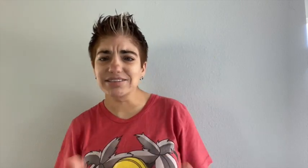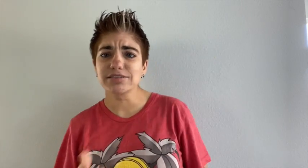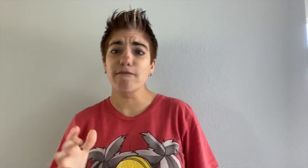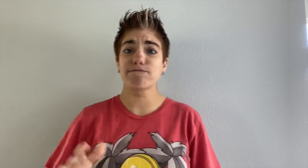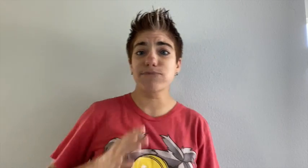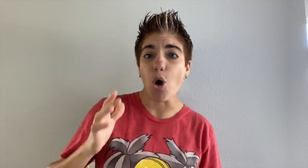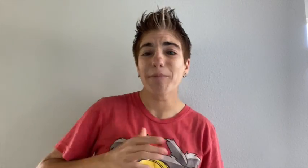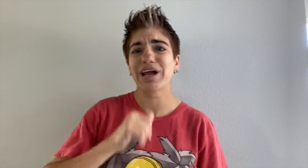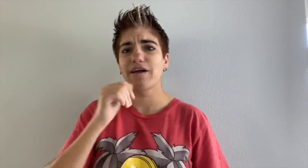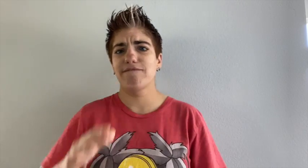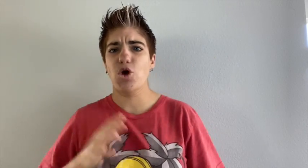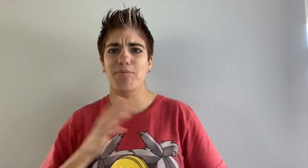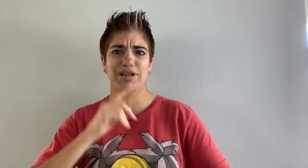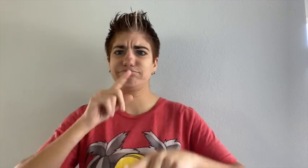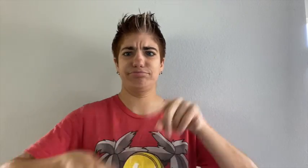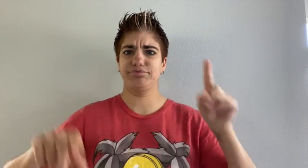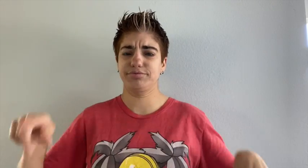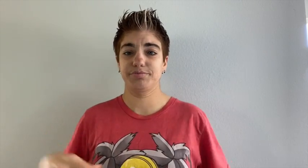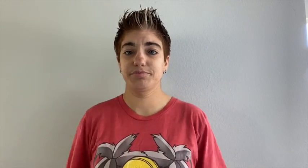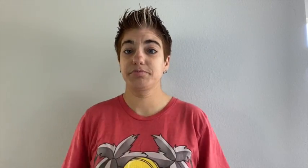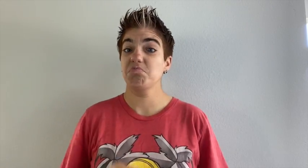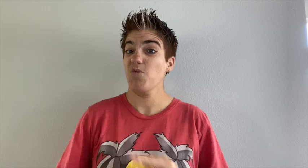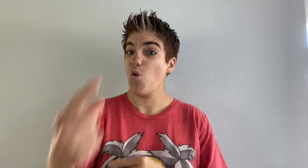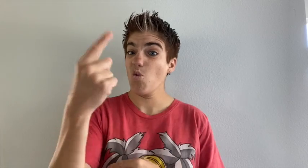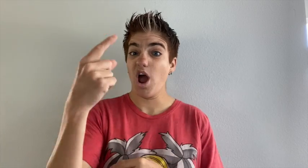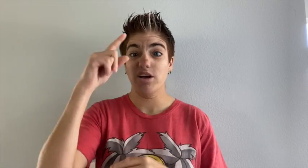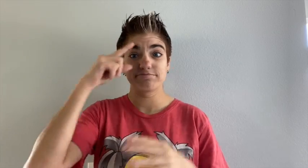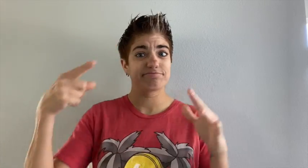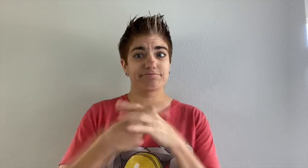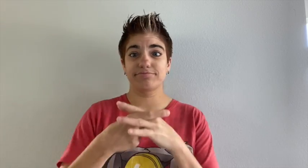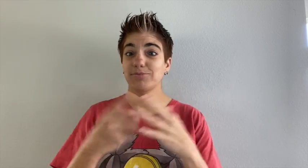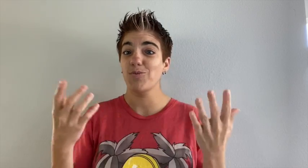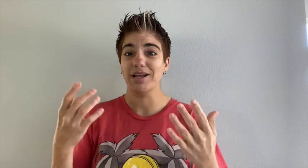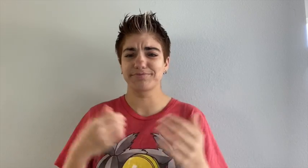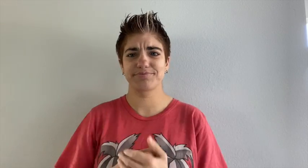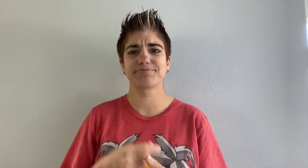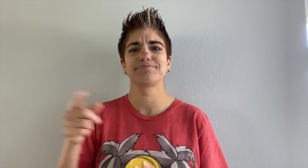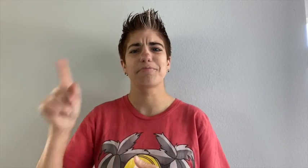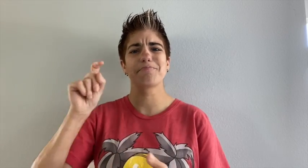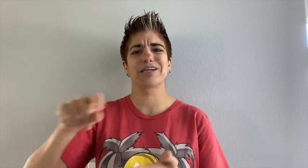to do it all. One thing that really stuck with me is they had